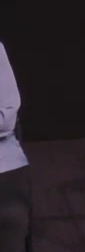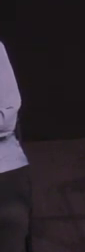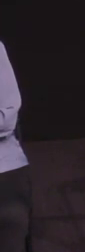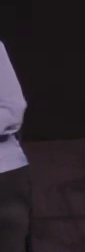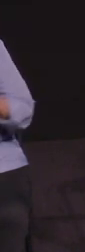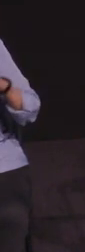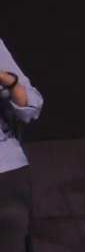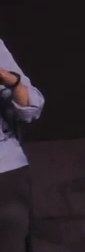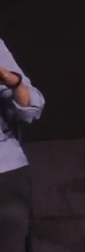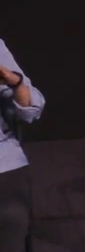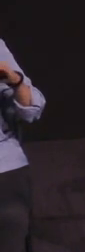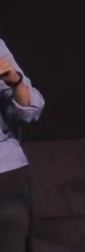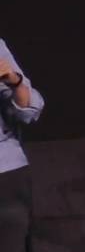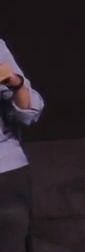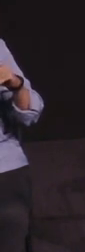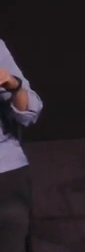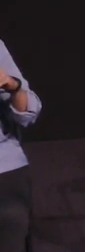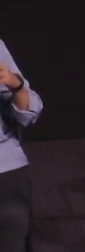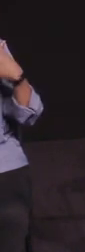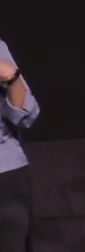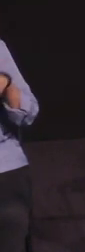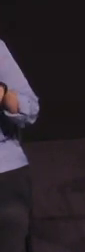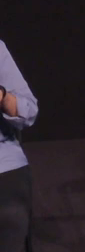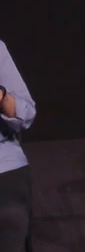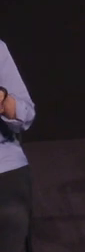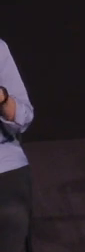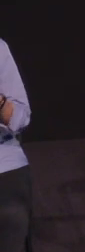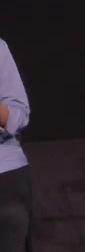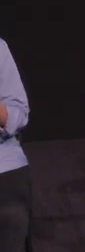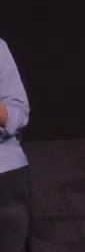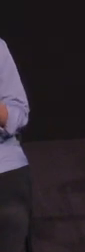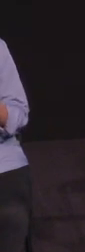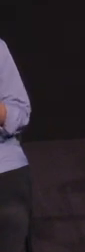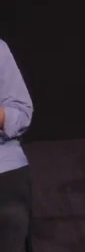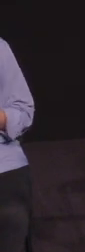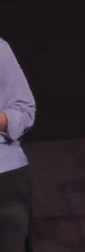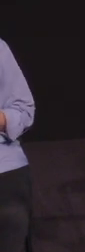will give you all some time to formulate your own questions.